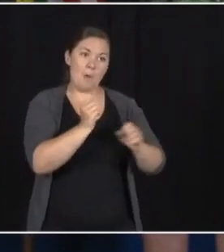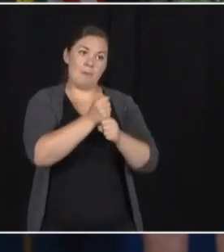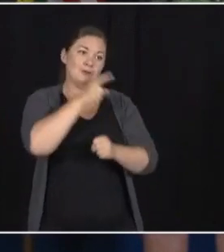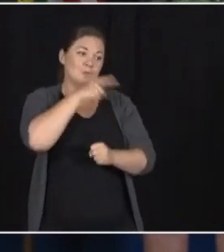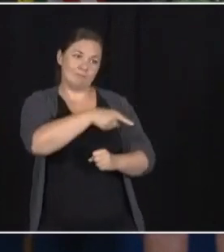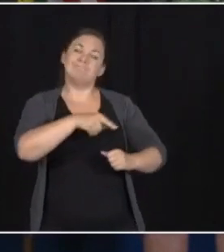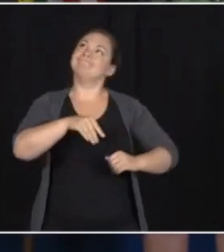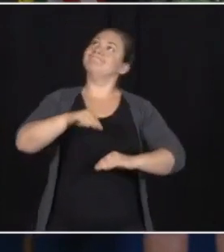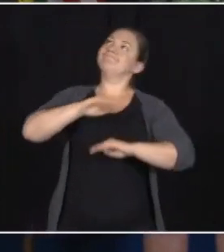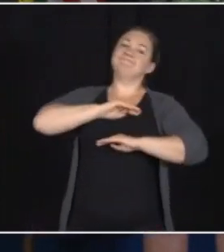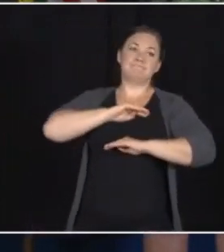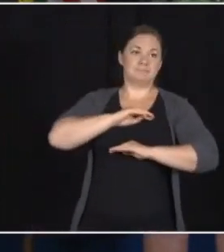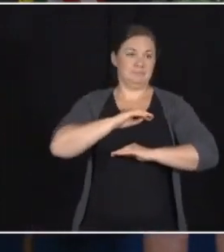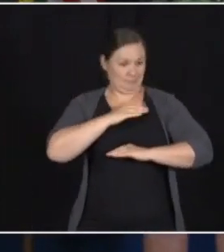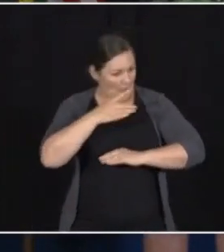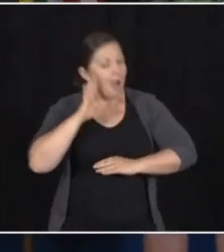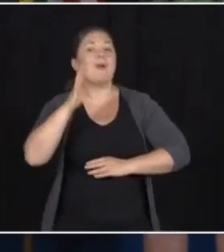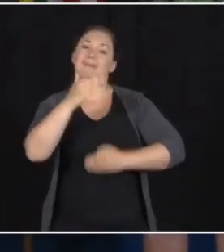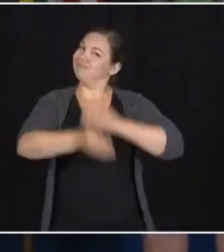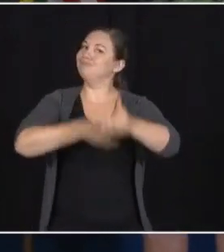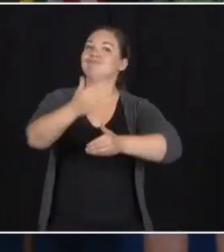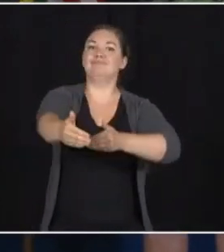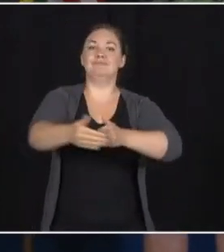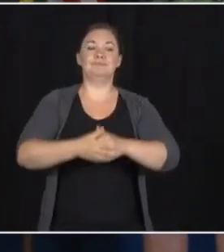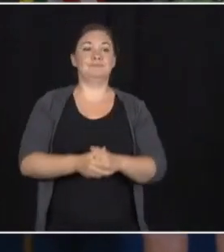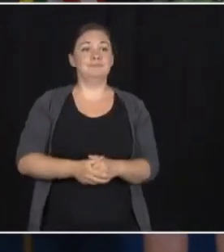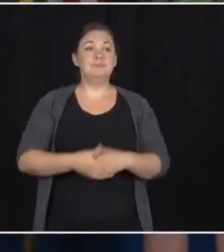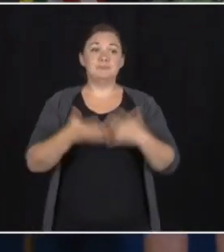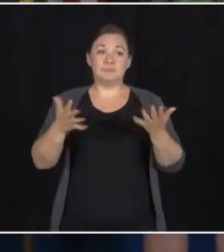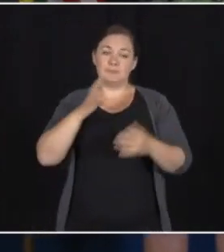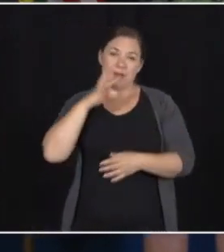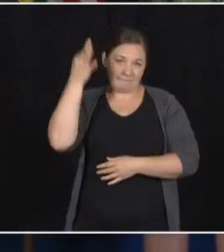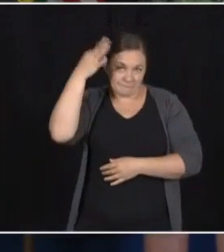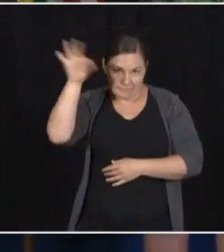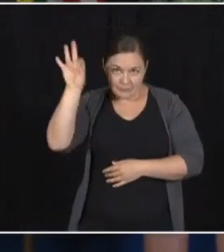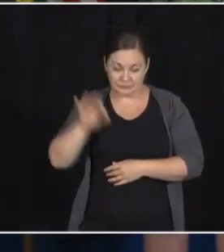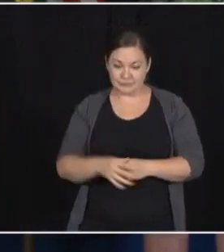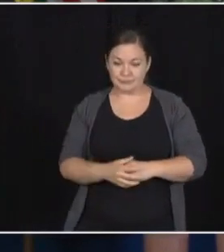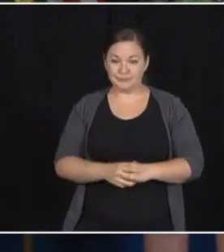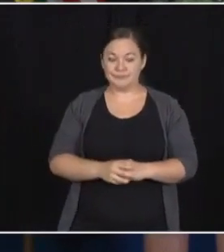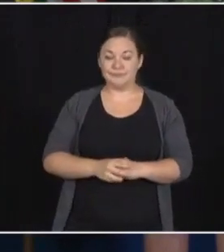and housing is a strong foundation for future economic growth. (Speaks foreign language)